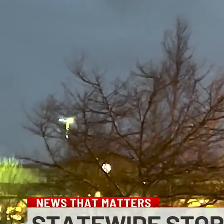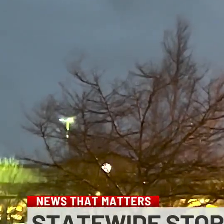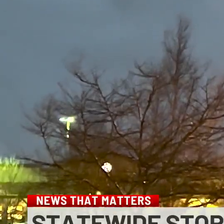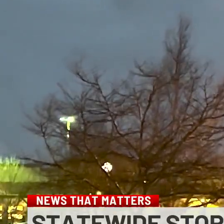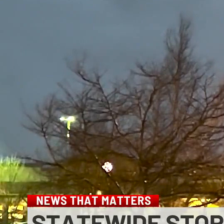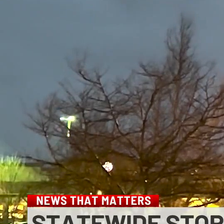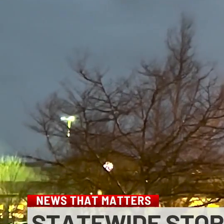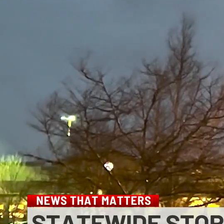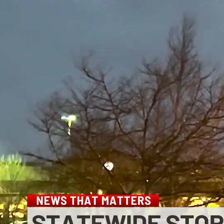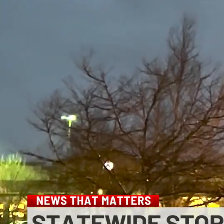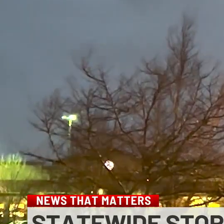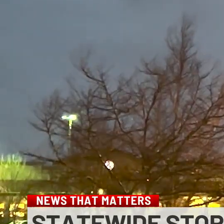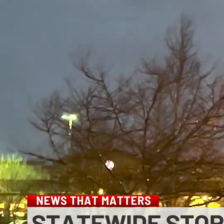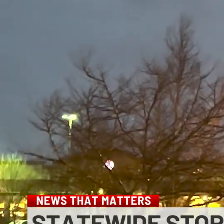STATEWIDE RESPONSE TO WHAT'S